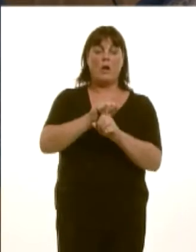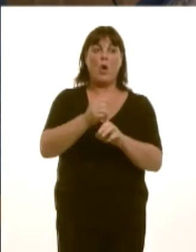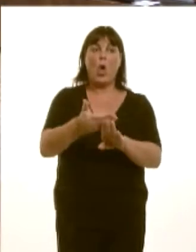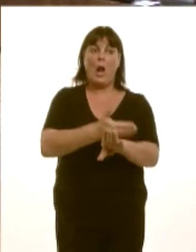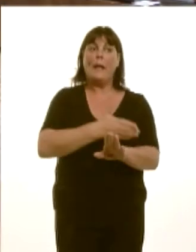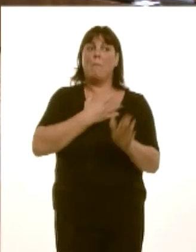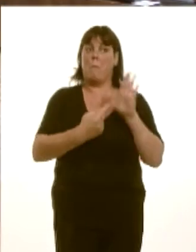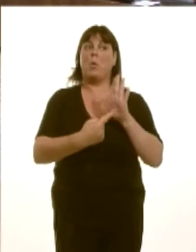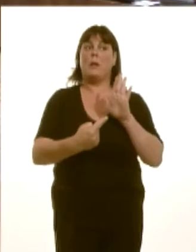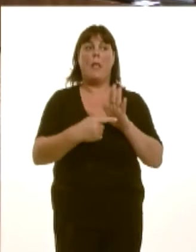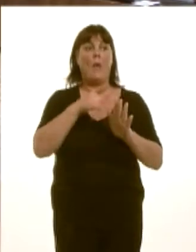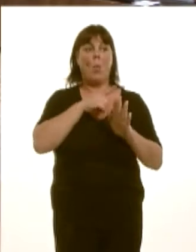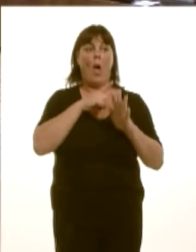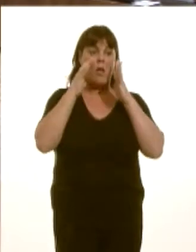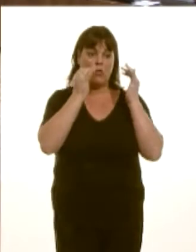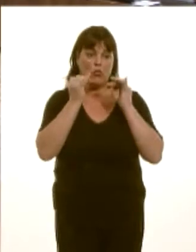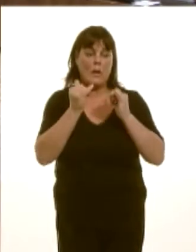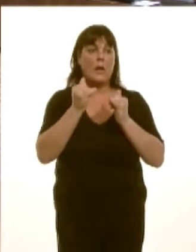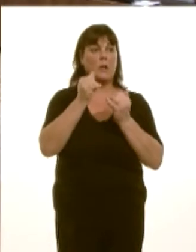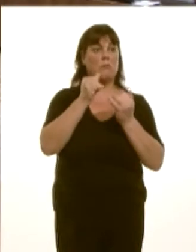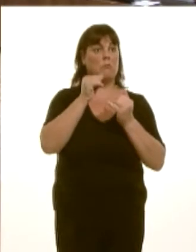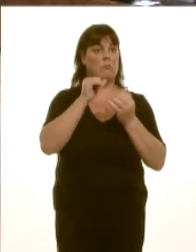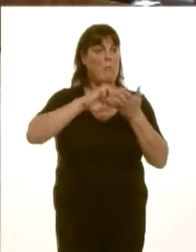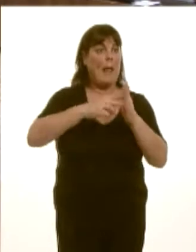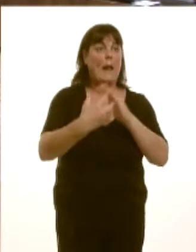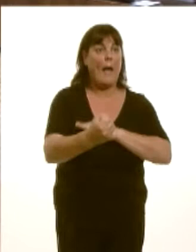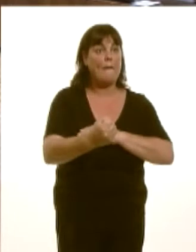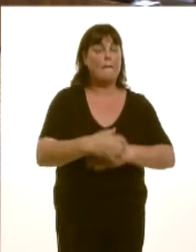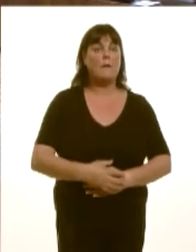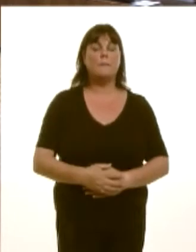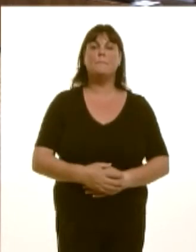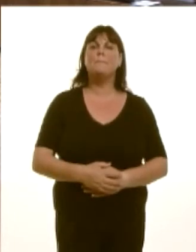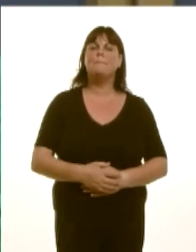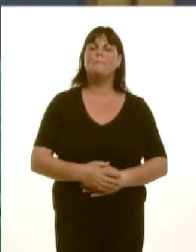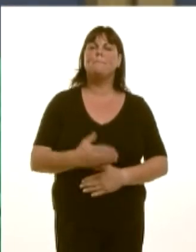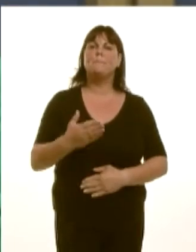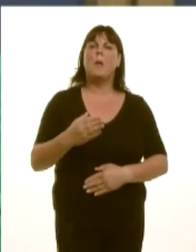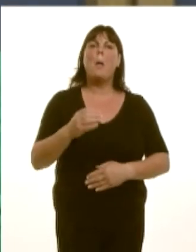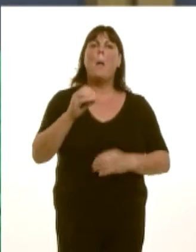Antoinette Sandbach: According to information from Bowel Cancer UK, only three health boards